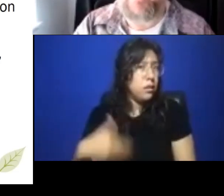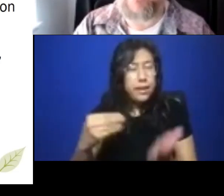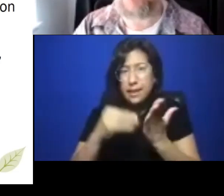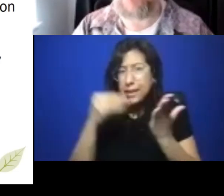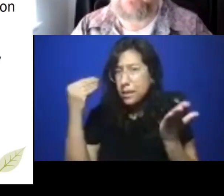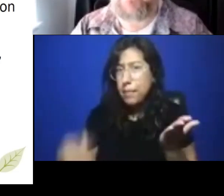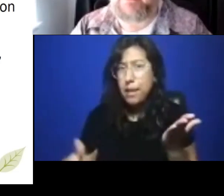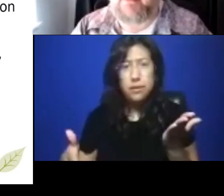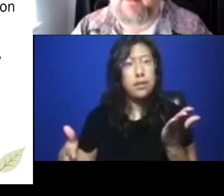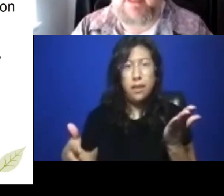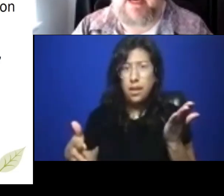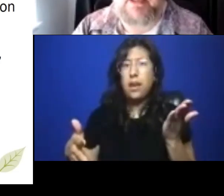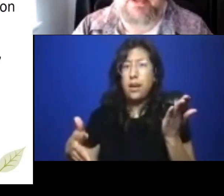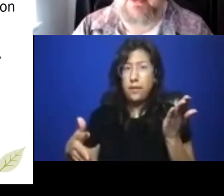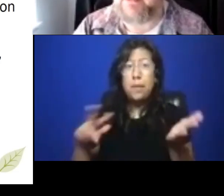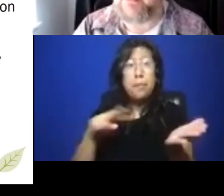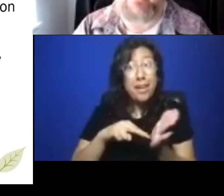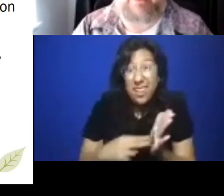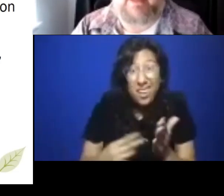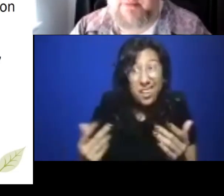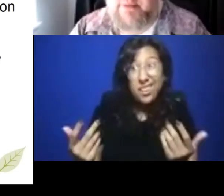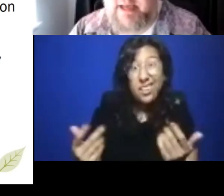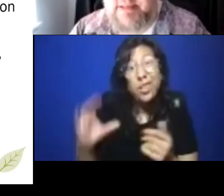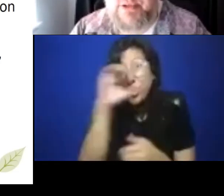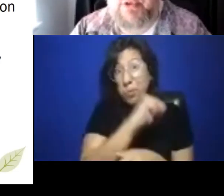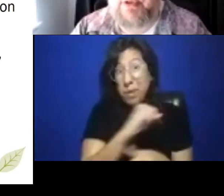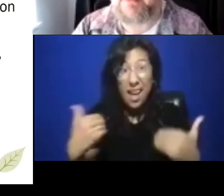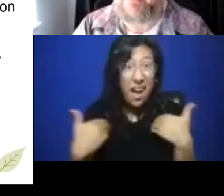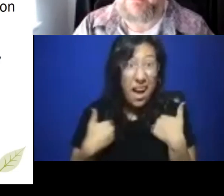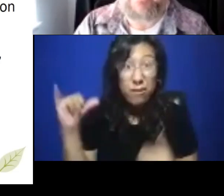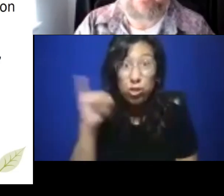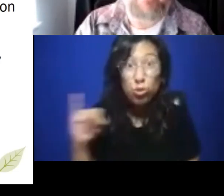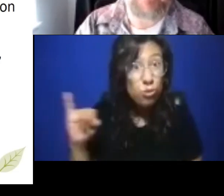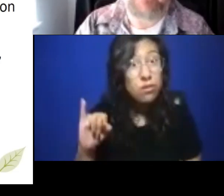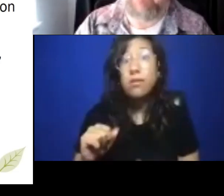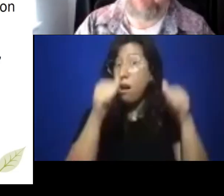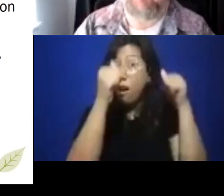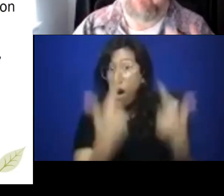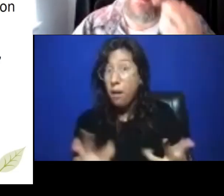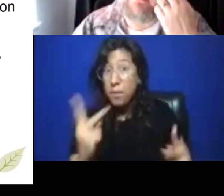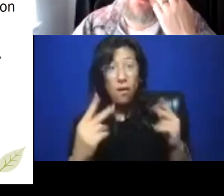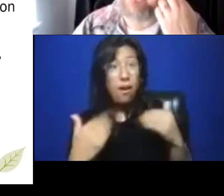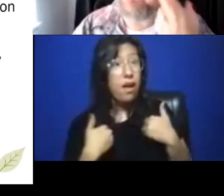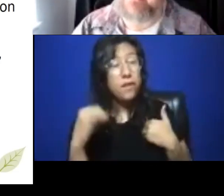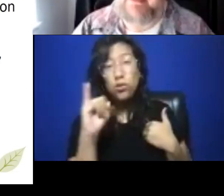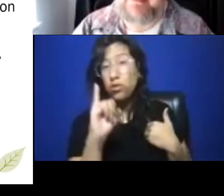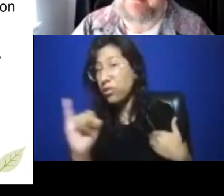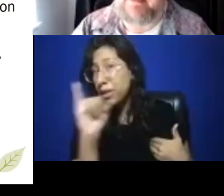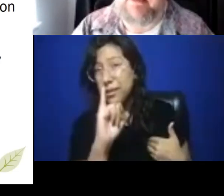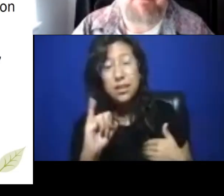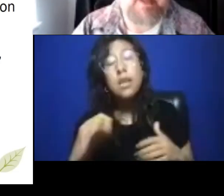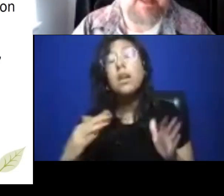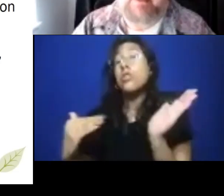and that's presuming that somebody has insurance. So not everybody has insurance. And even if a provider offers sliding scale,